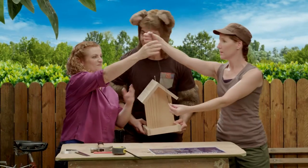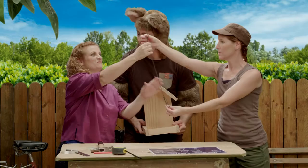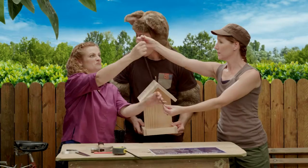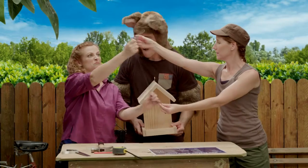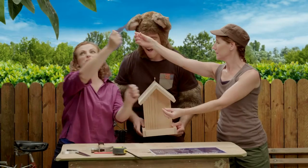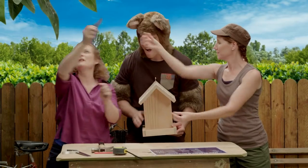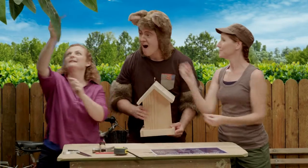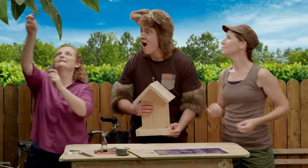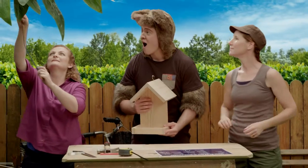Perfect.